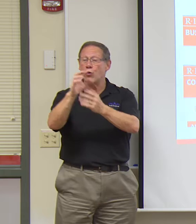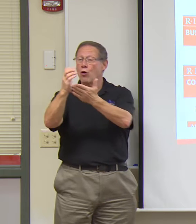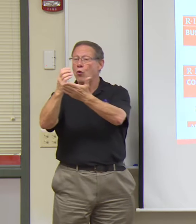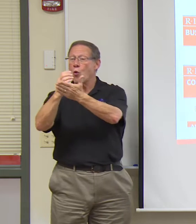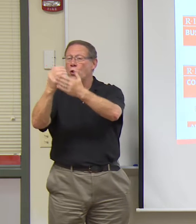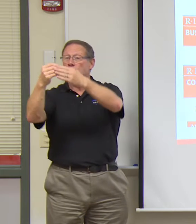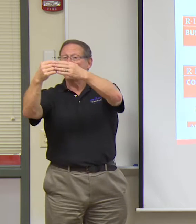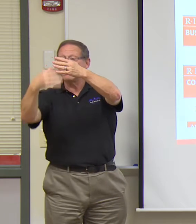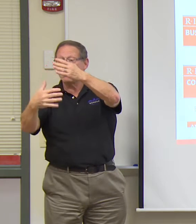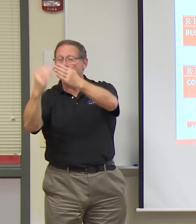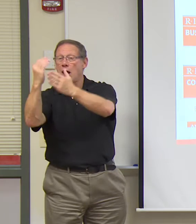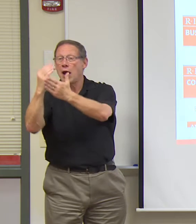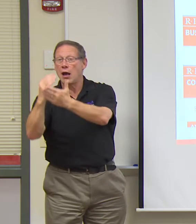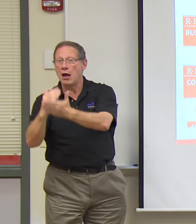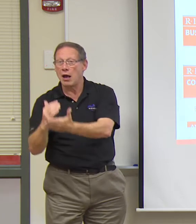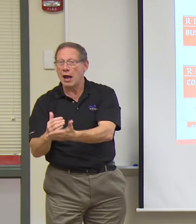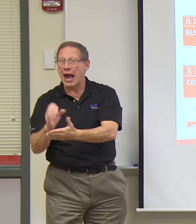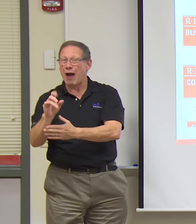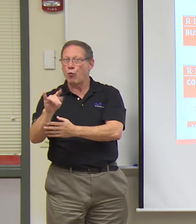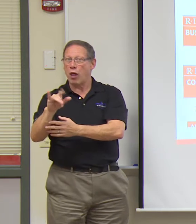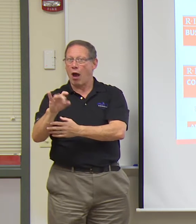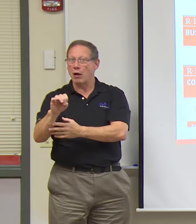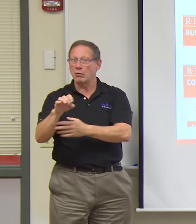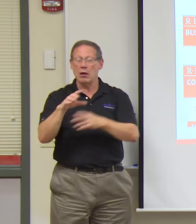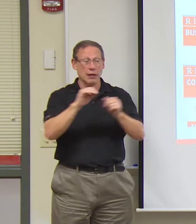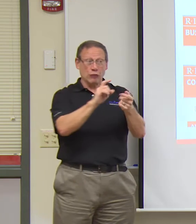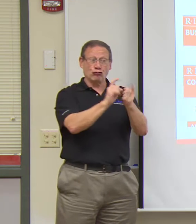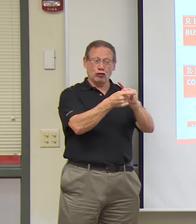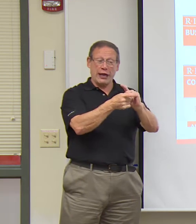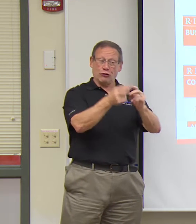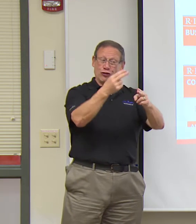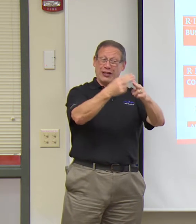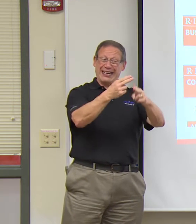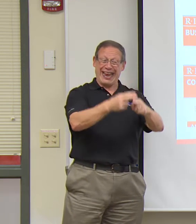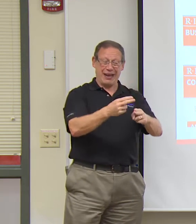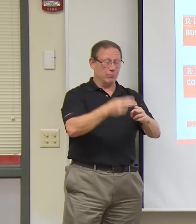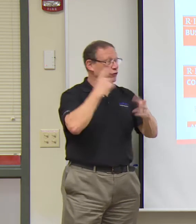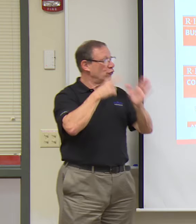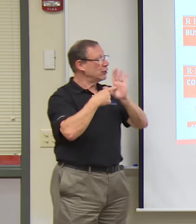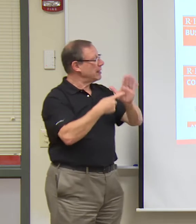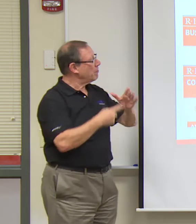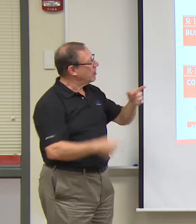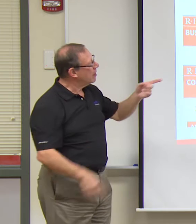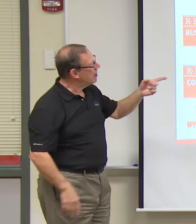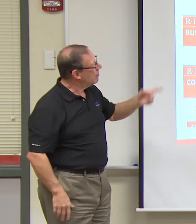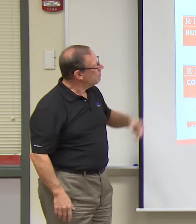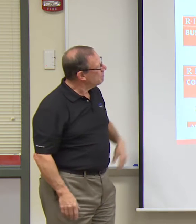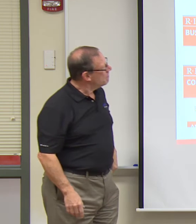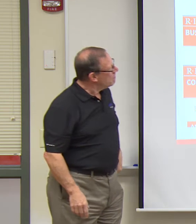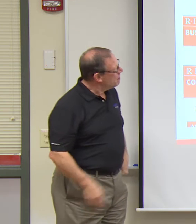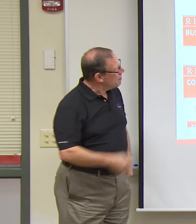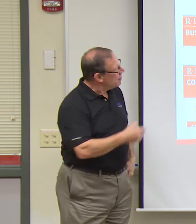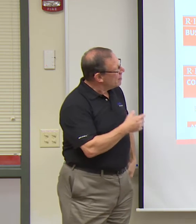We could also change the names of things on here. So, for example, in this course,